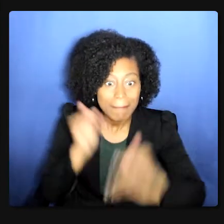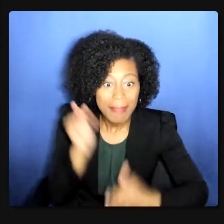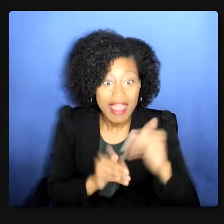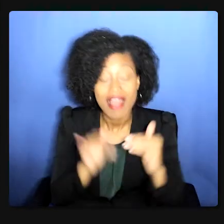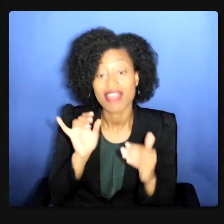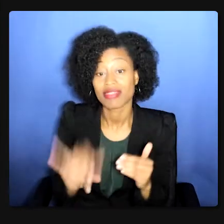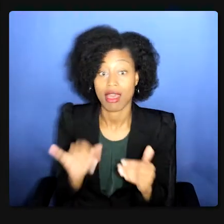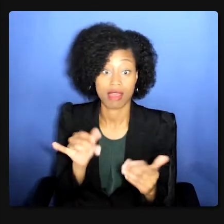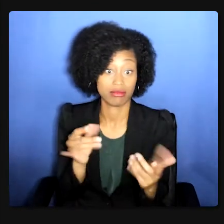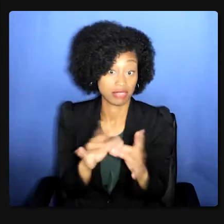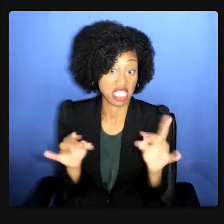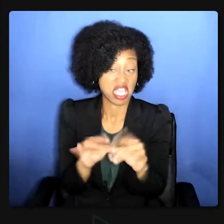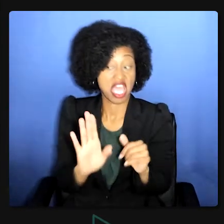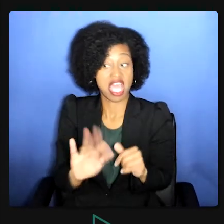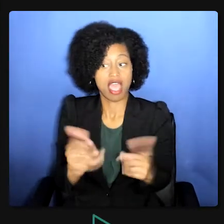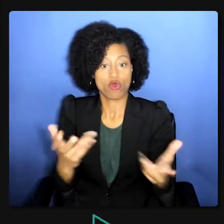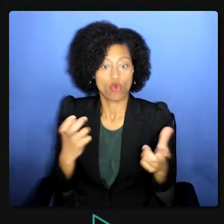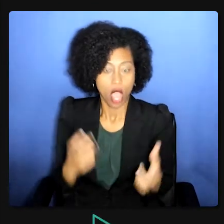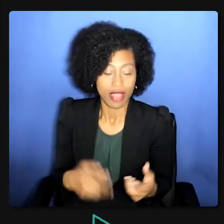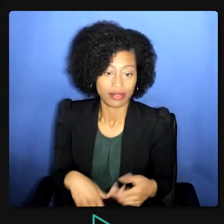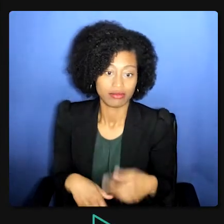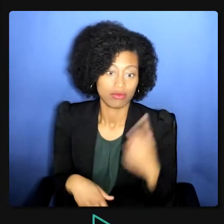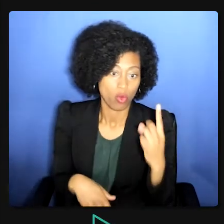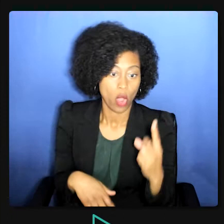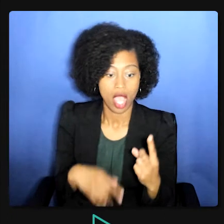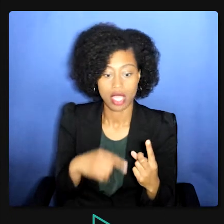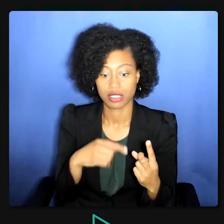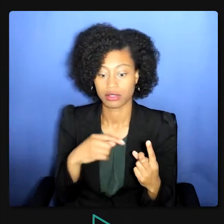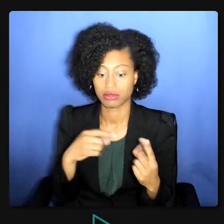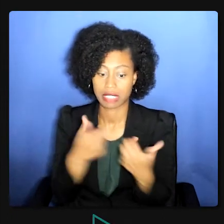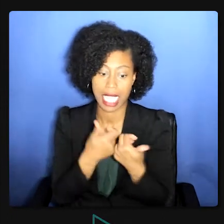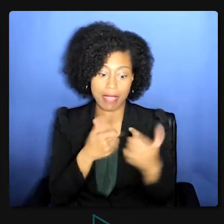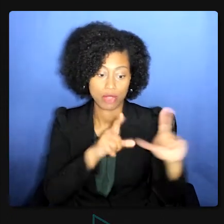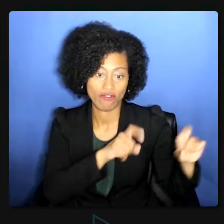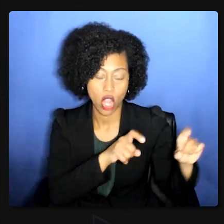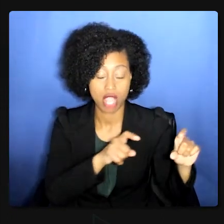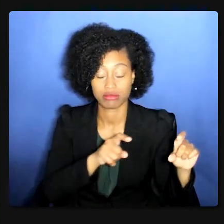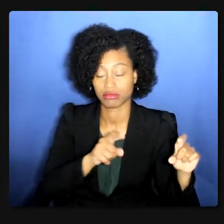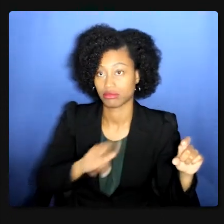which basically we tell it, Hey, we want one to many game servers.